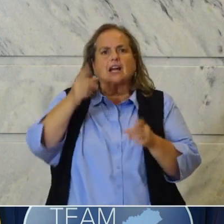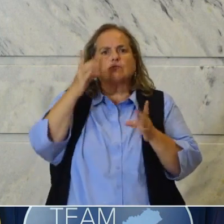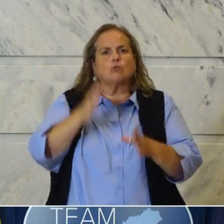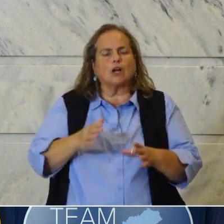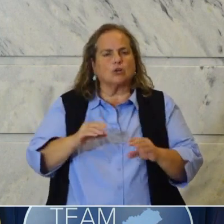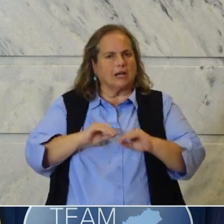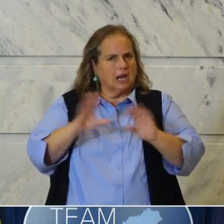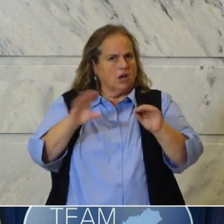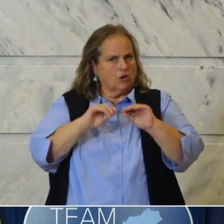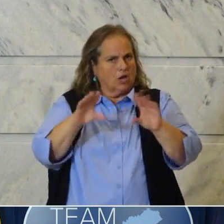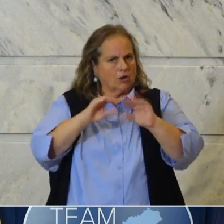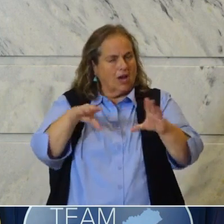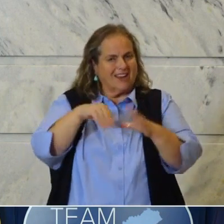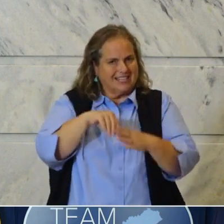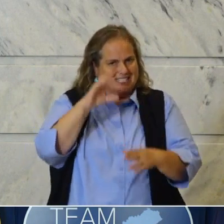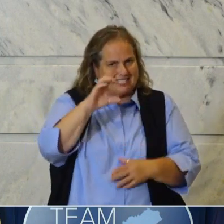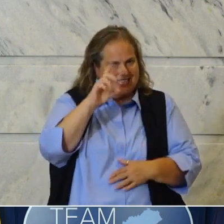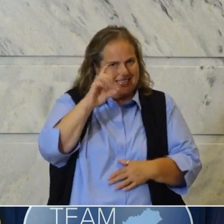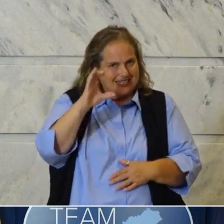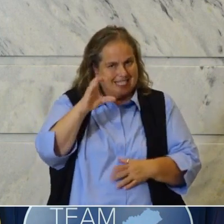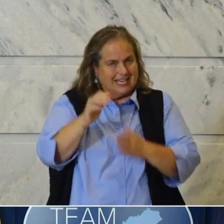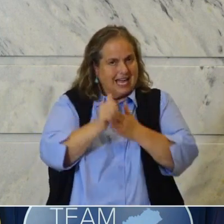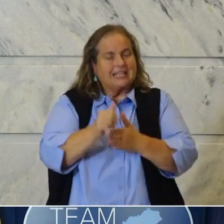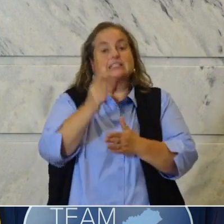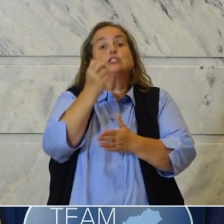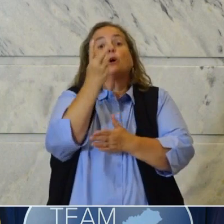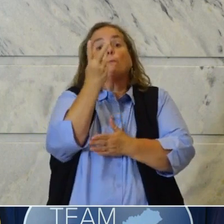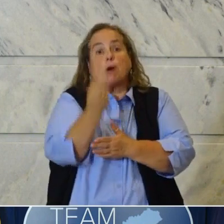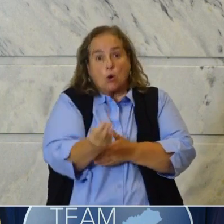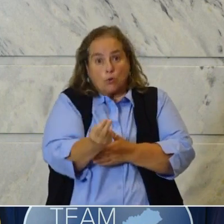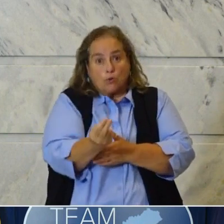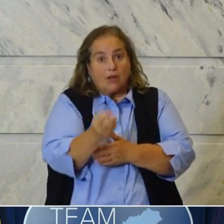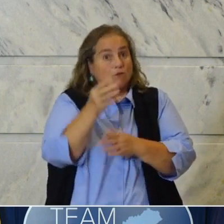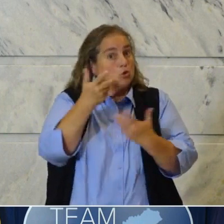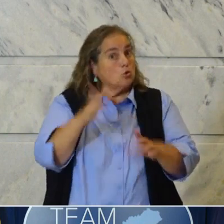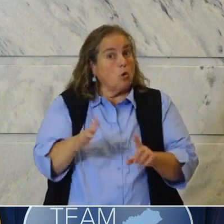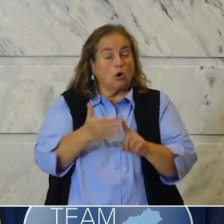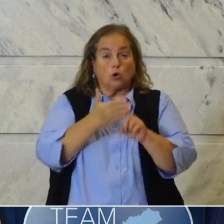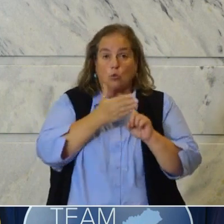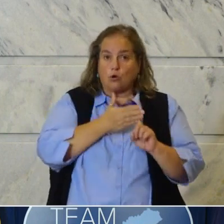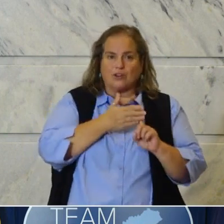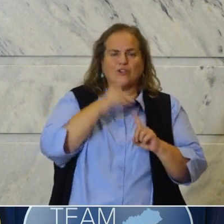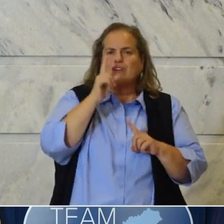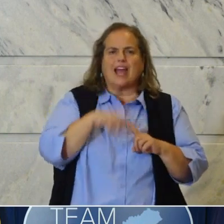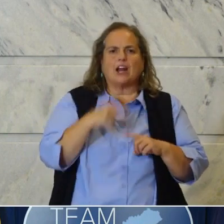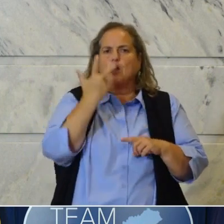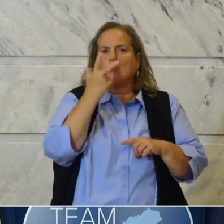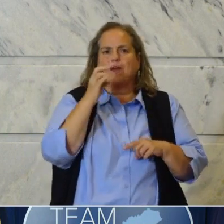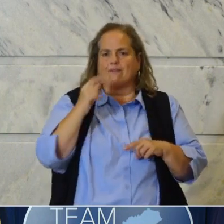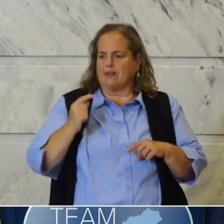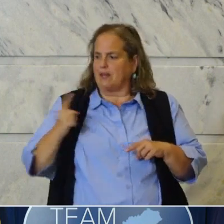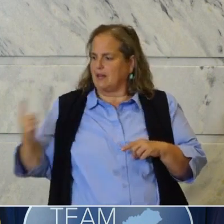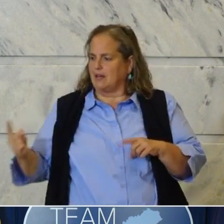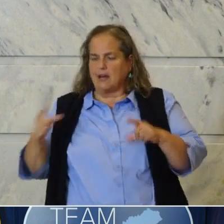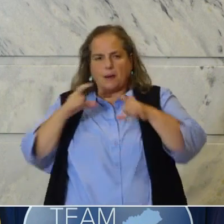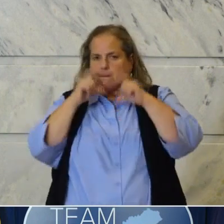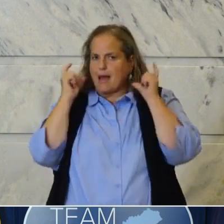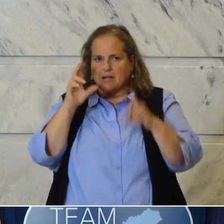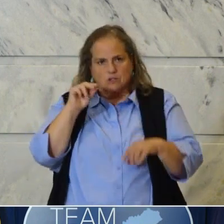it's in the CDC guidance. It's both. So if you don't want to get quarantine, you can't be 3 ft apart and wear masks. You have to be 6 ft or more and wear